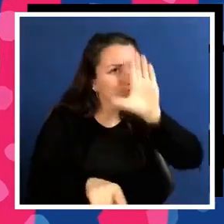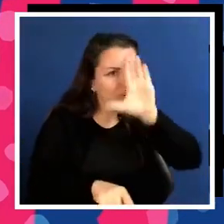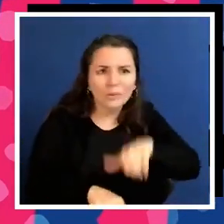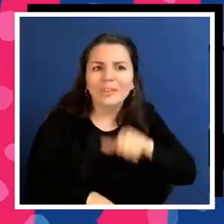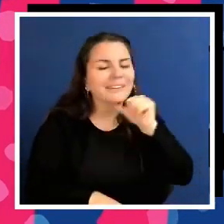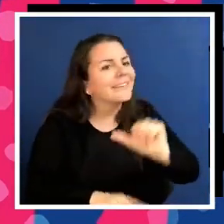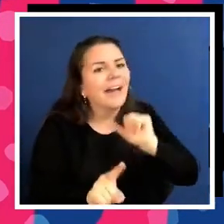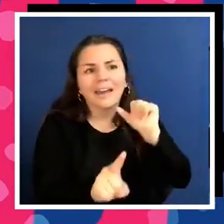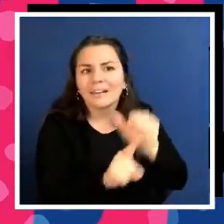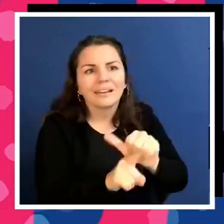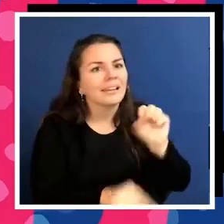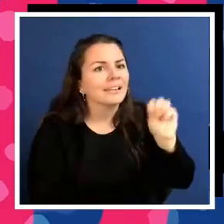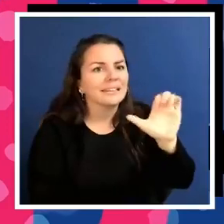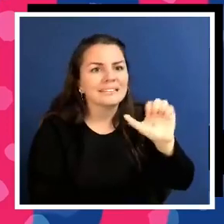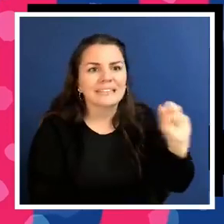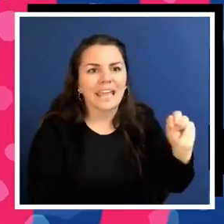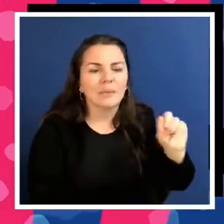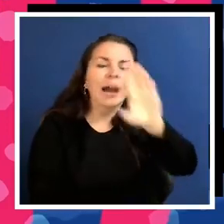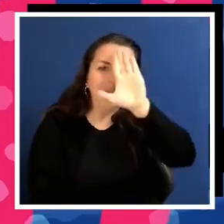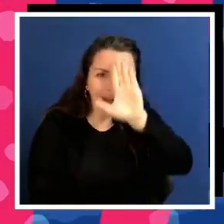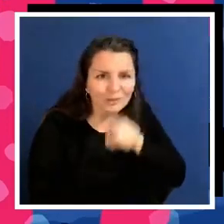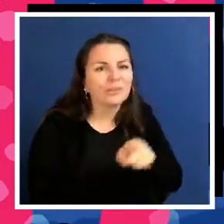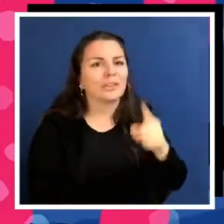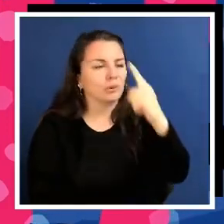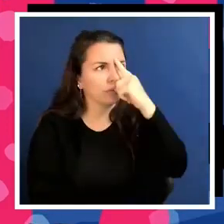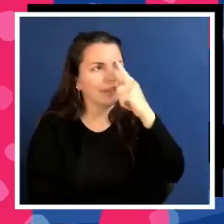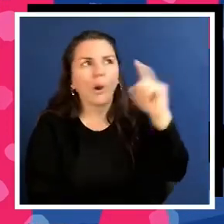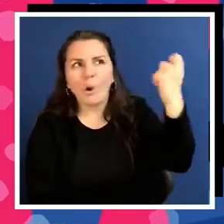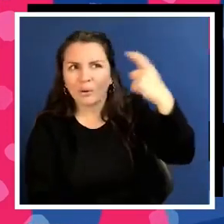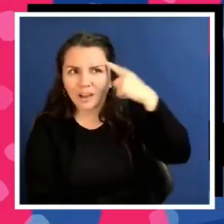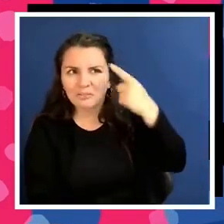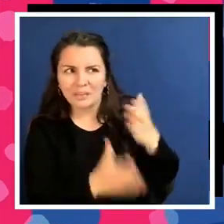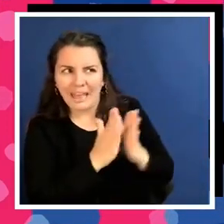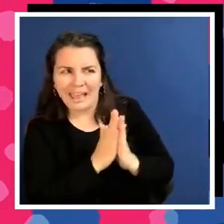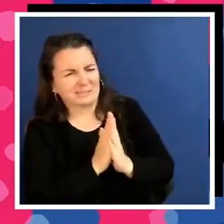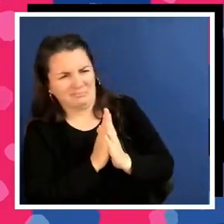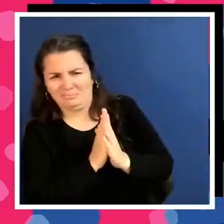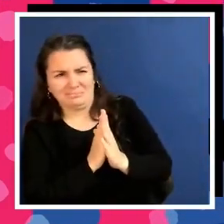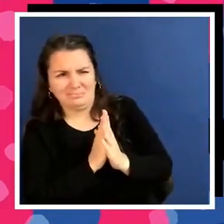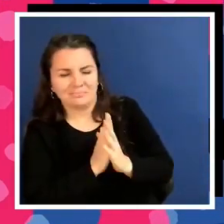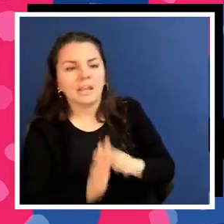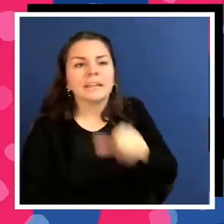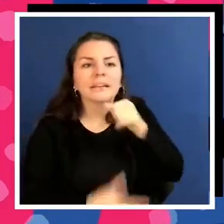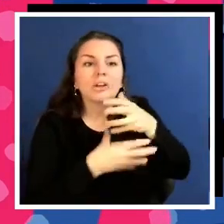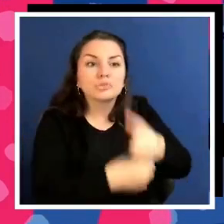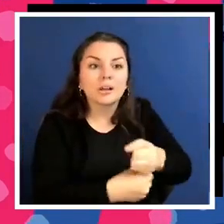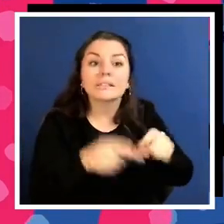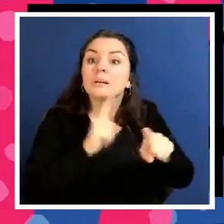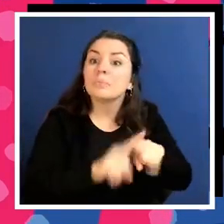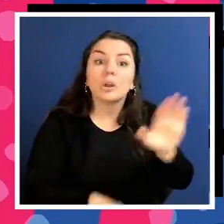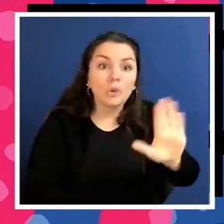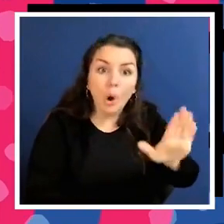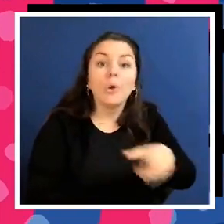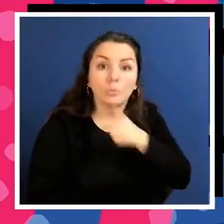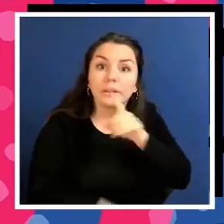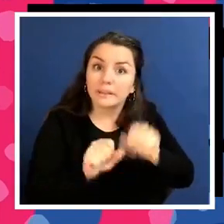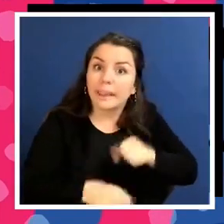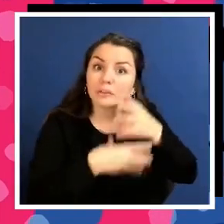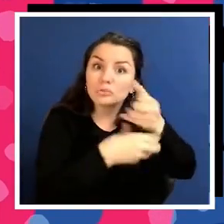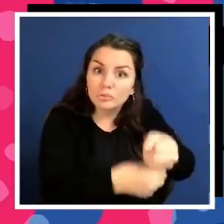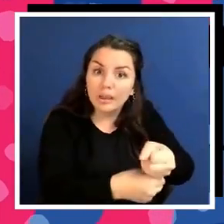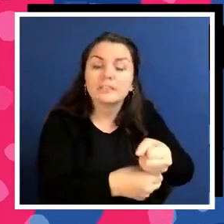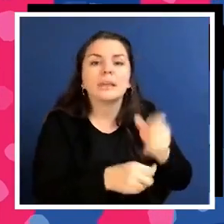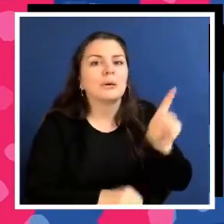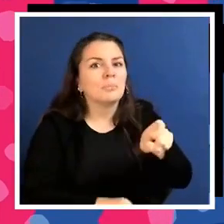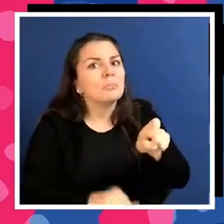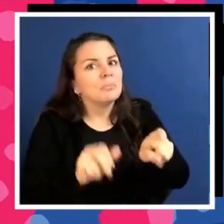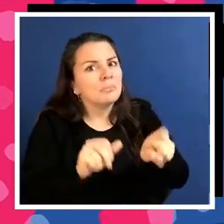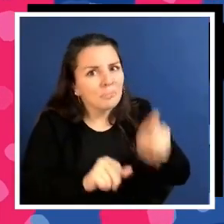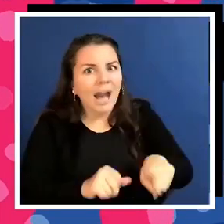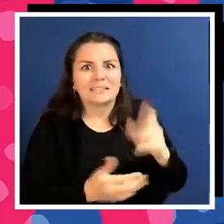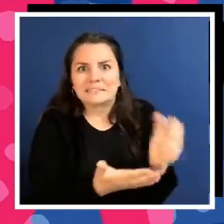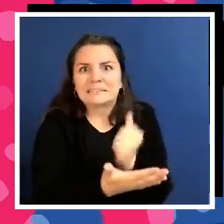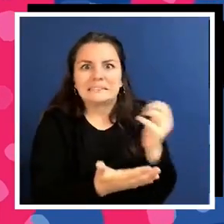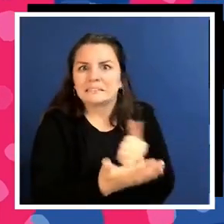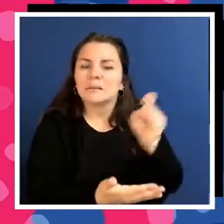WE NEED AS MANY PEOPLE TO SIGN